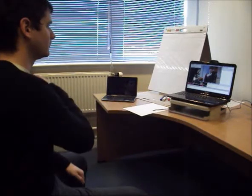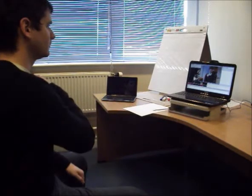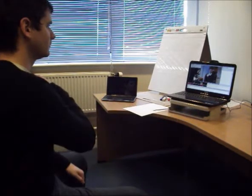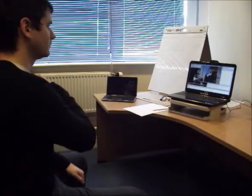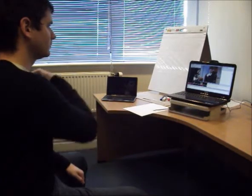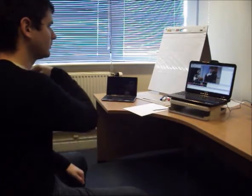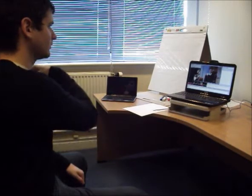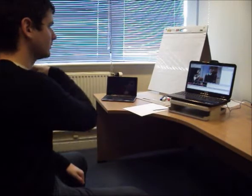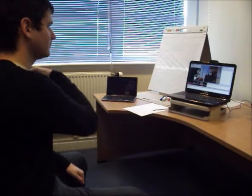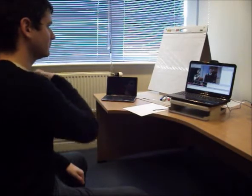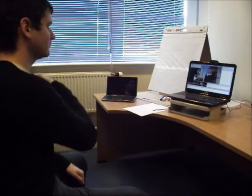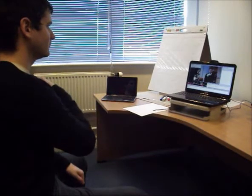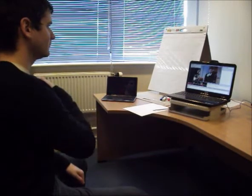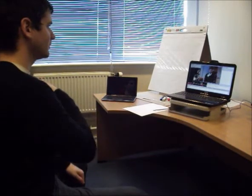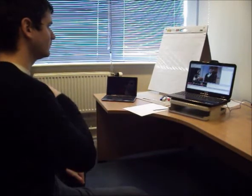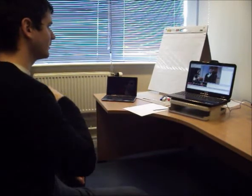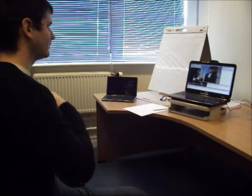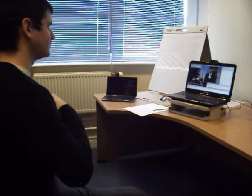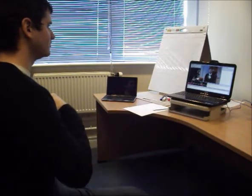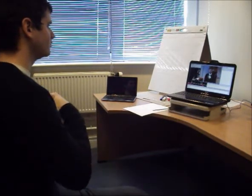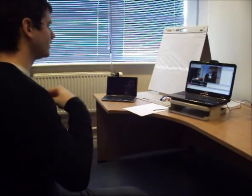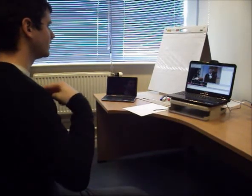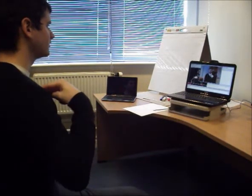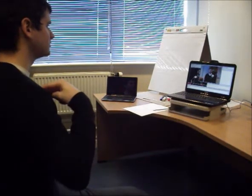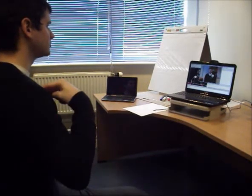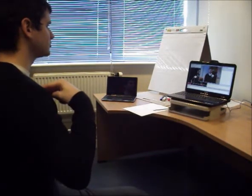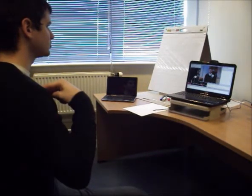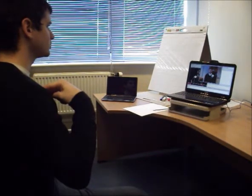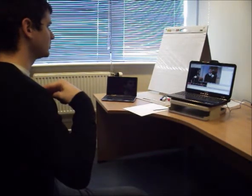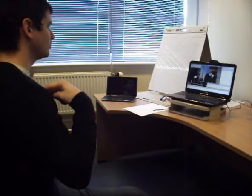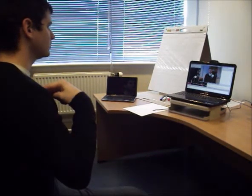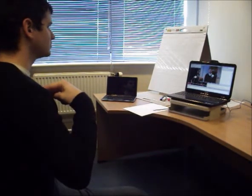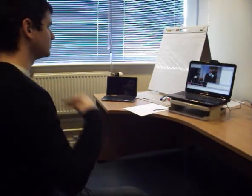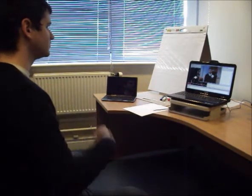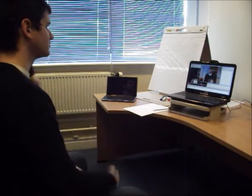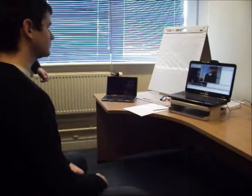One of our exciting upcoming projects is the